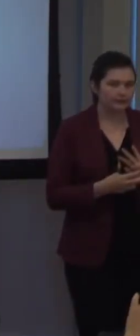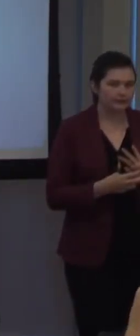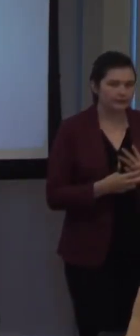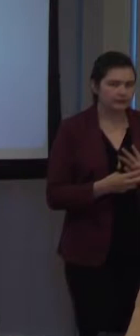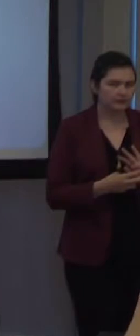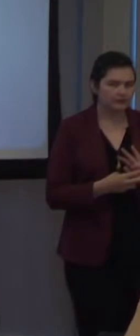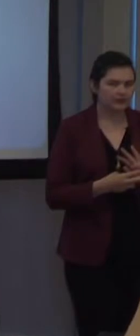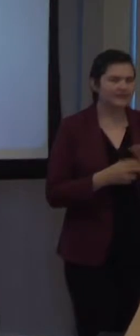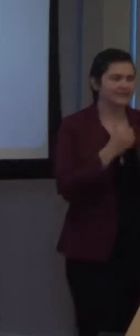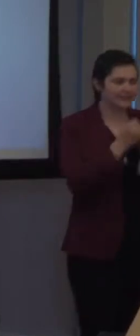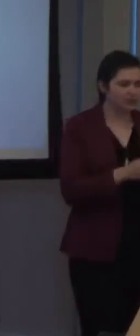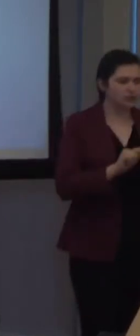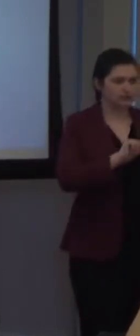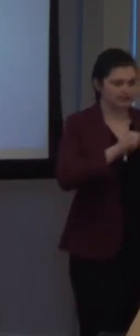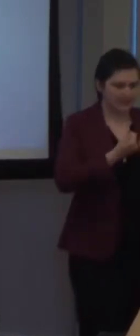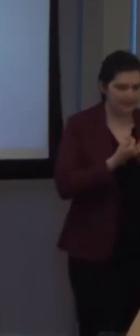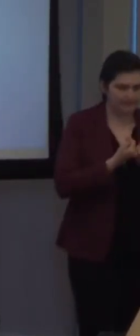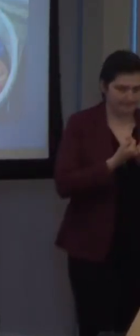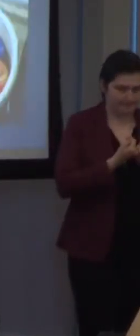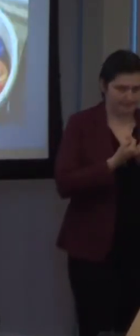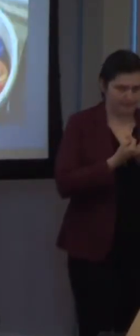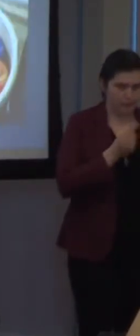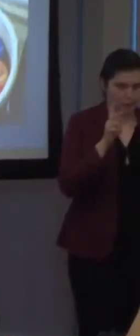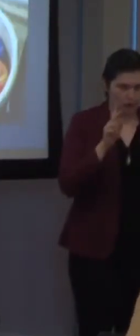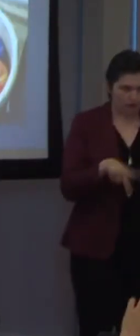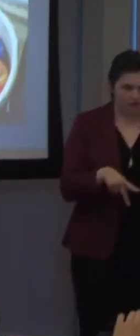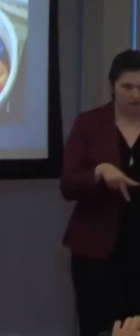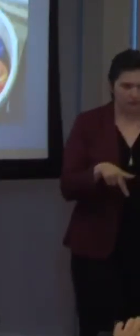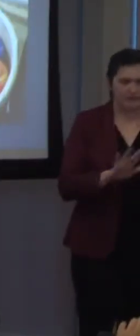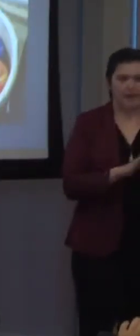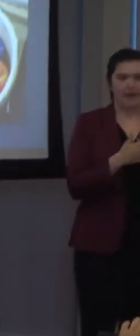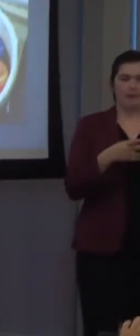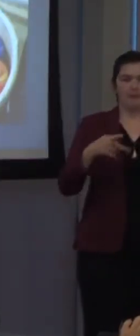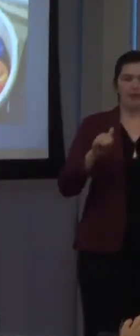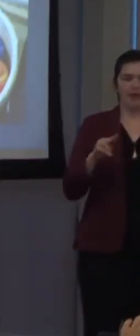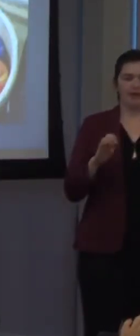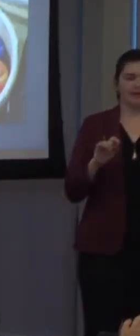each team member would be a planet? What would your suggestion be?